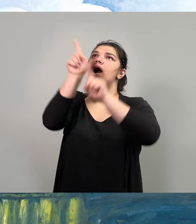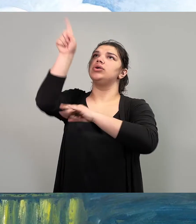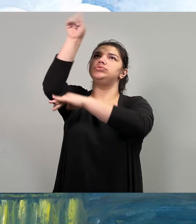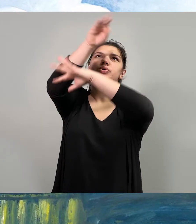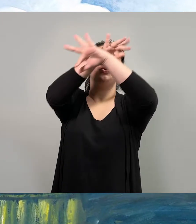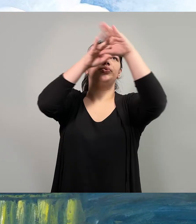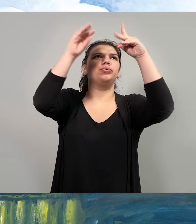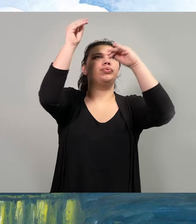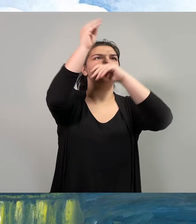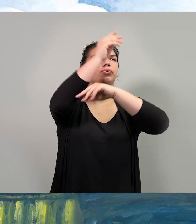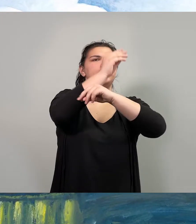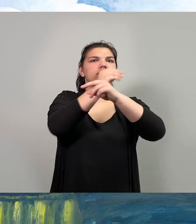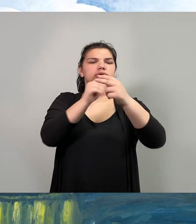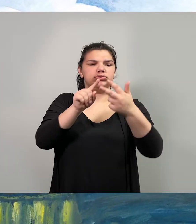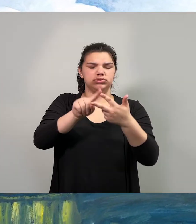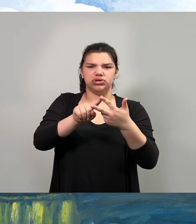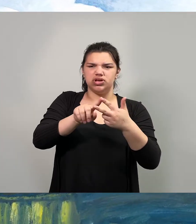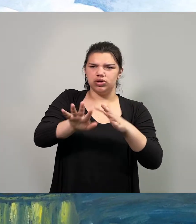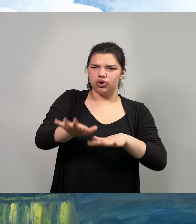across the water the lights of Halifax blinked,